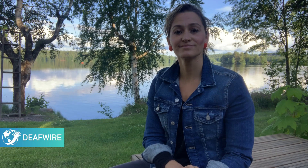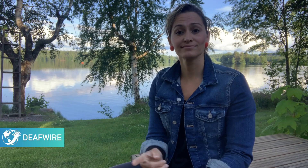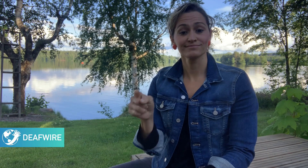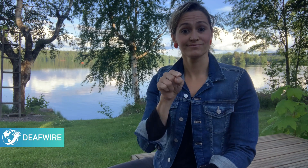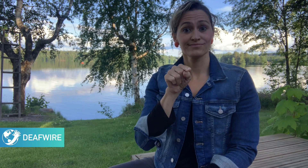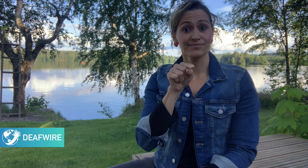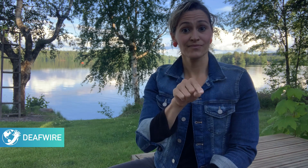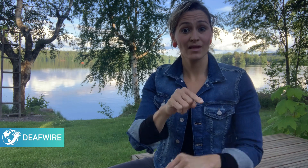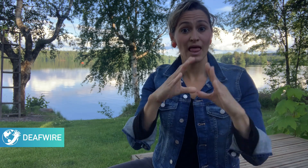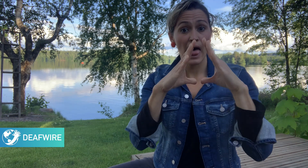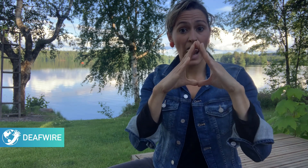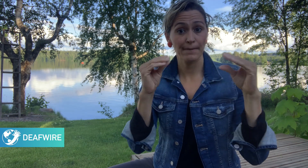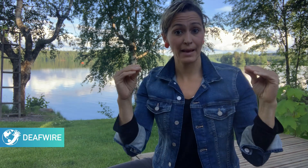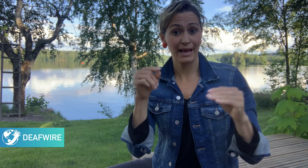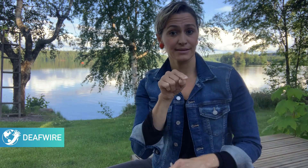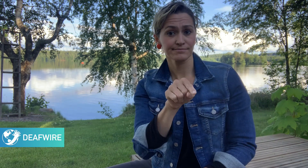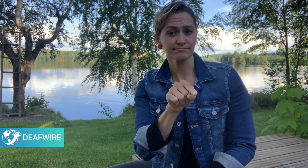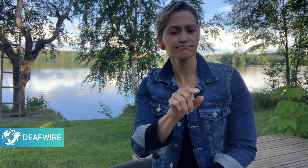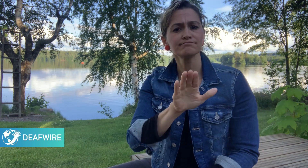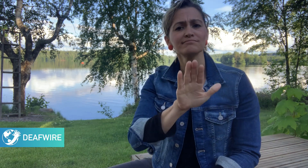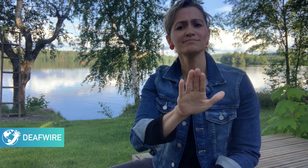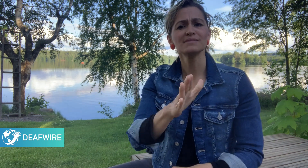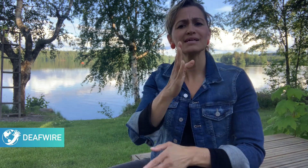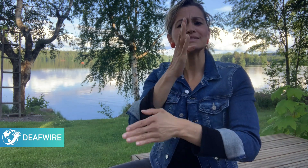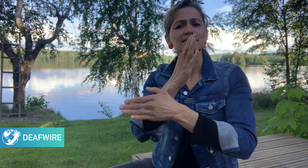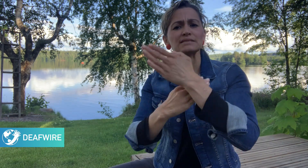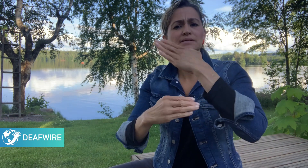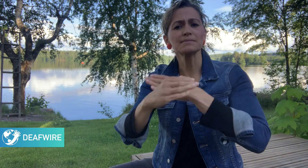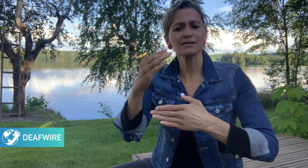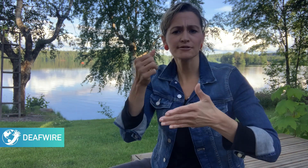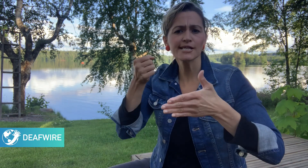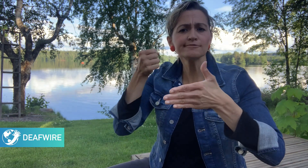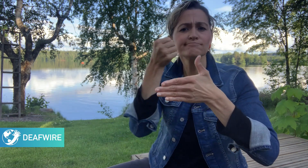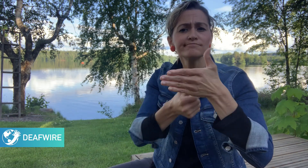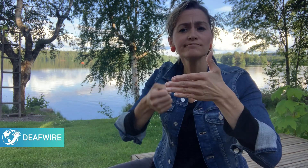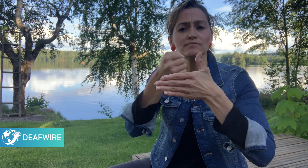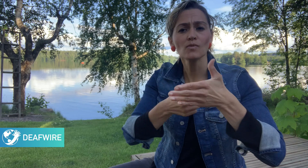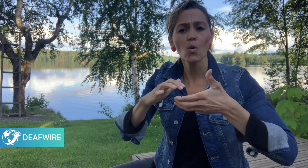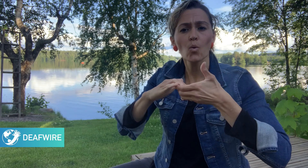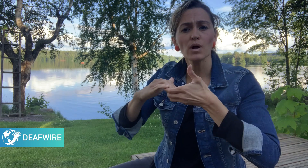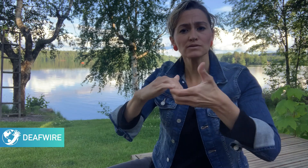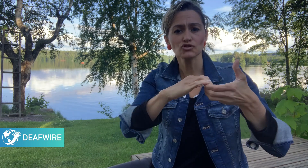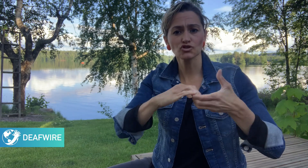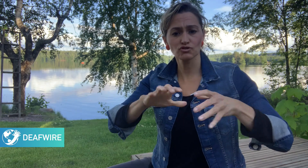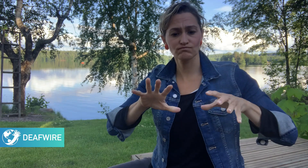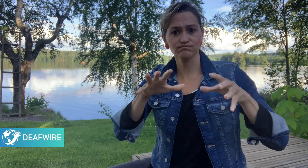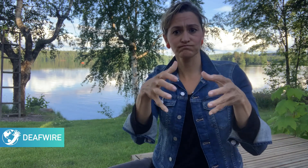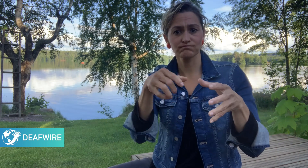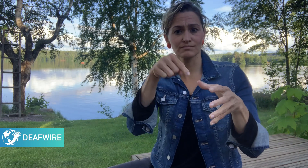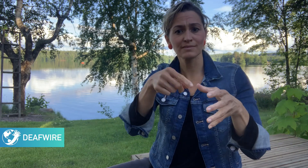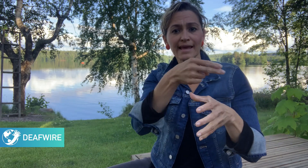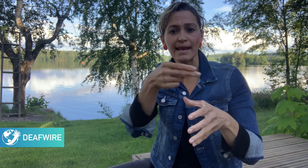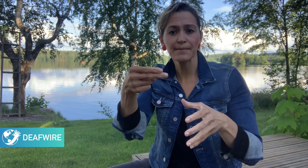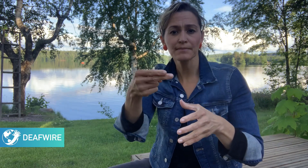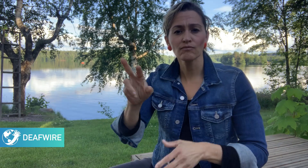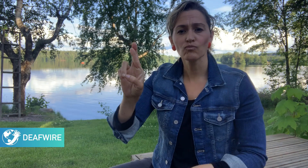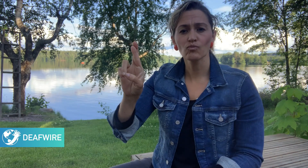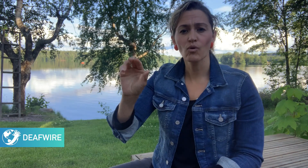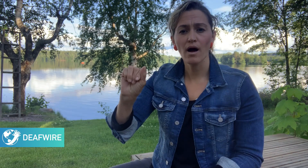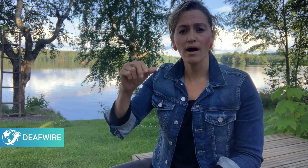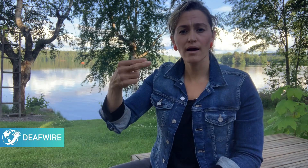Rahma for Special Needs, a UNICEF-funded disability